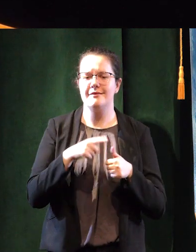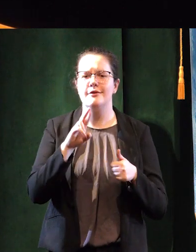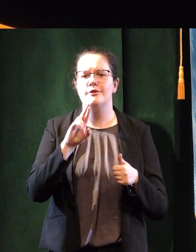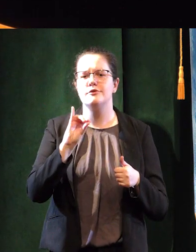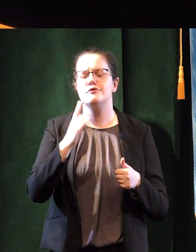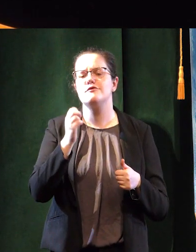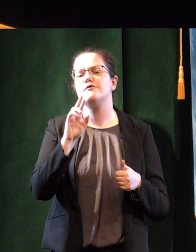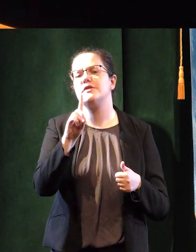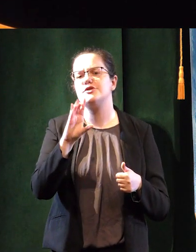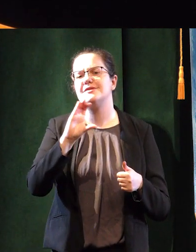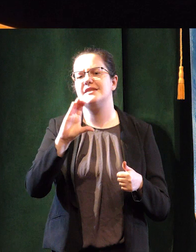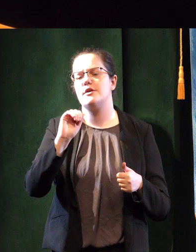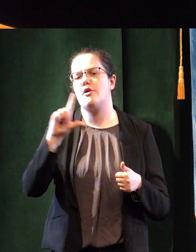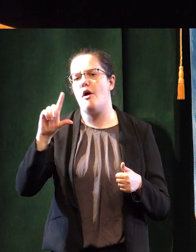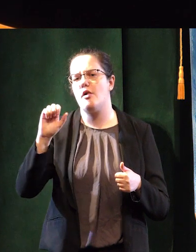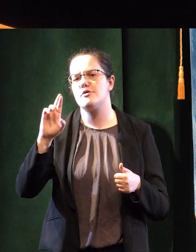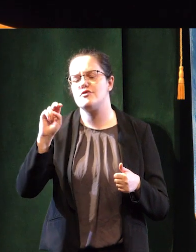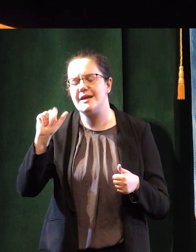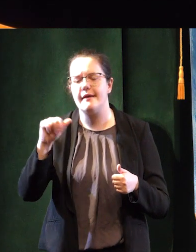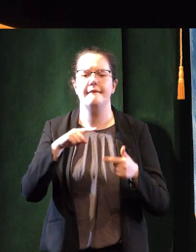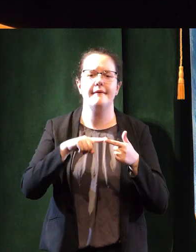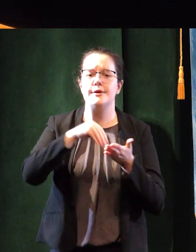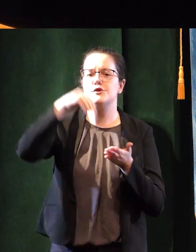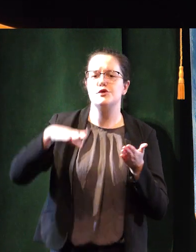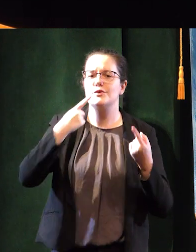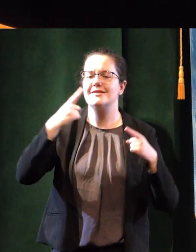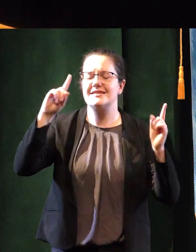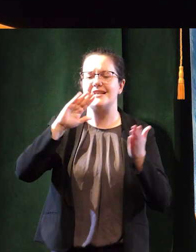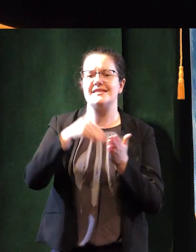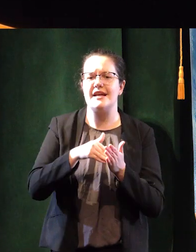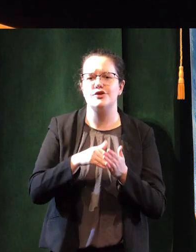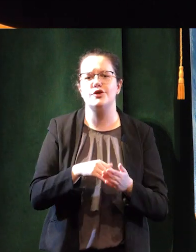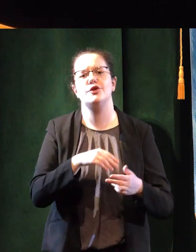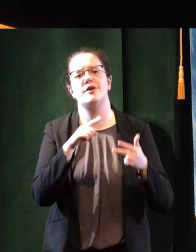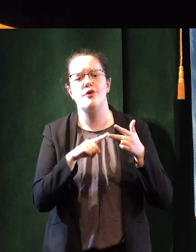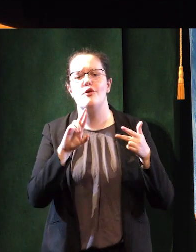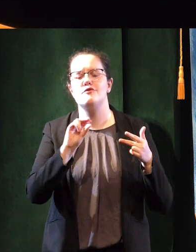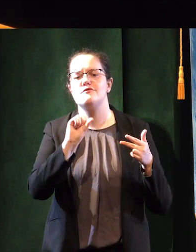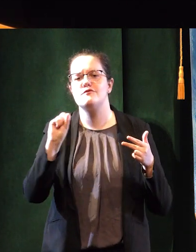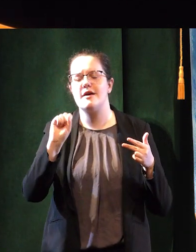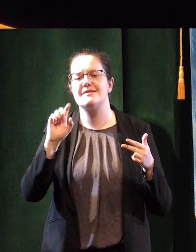Center the Roz Steiner art gallery and the Wolcott J Humphrey Student Union in